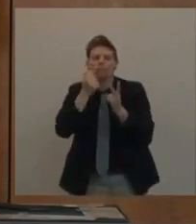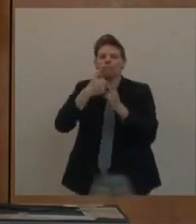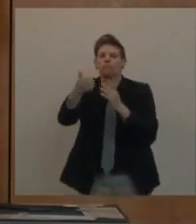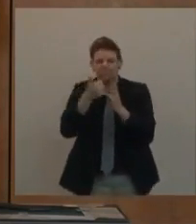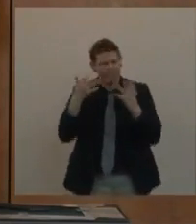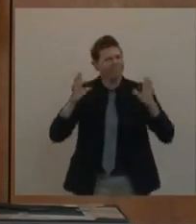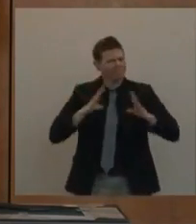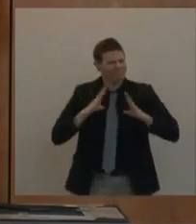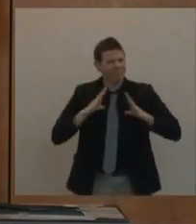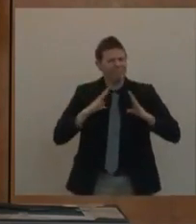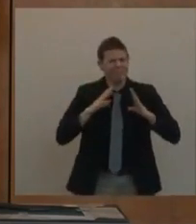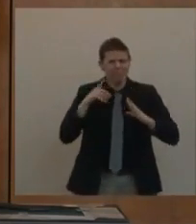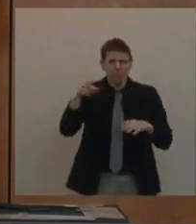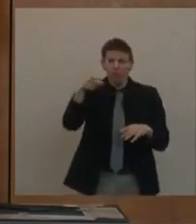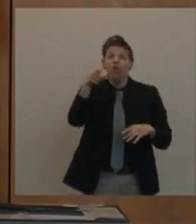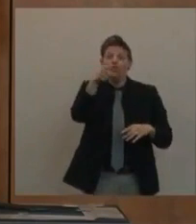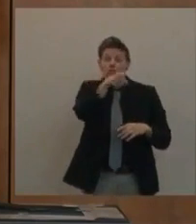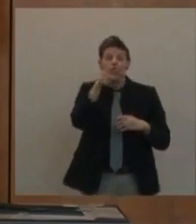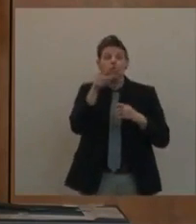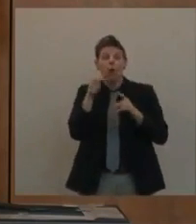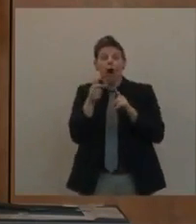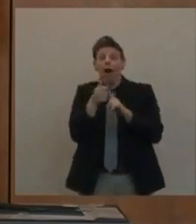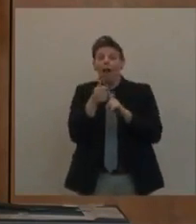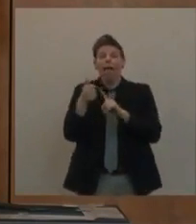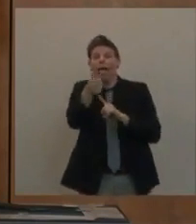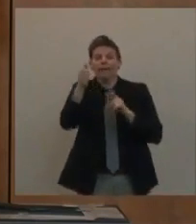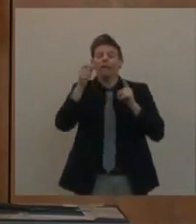TO ESSENTIAL BUSINESSES AND MEDICAL APPOINTMENTS.